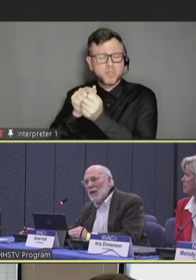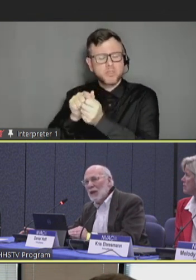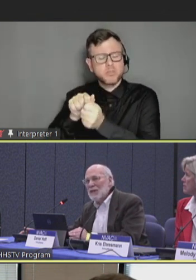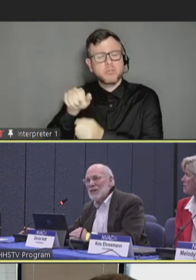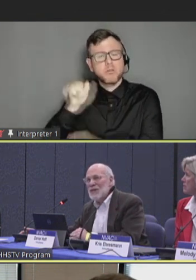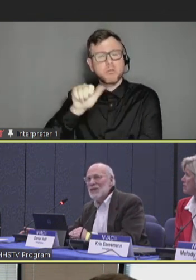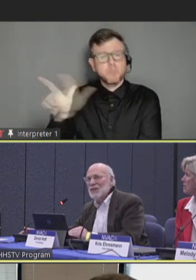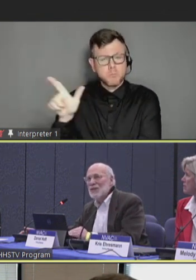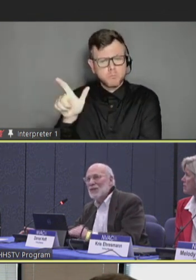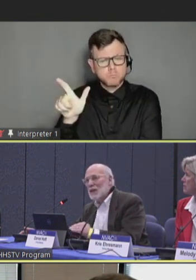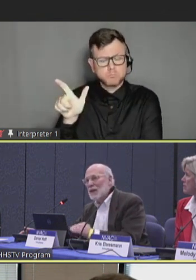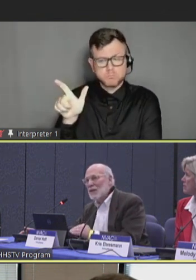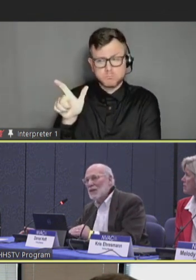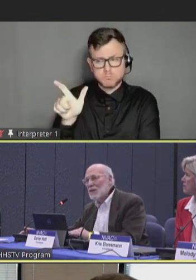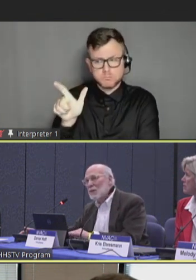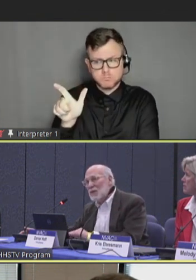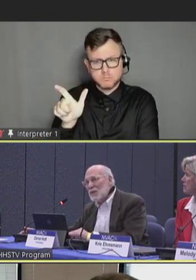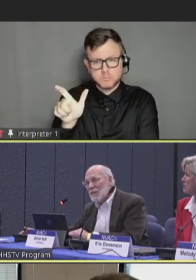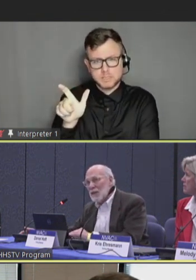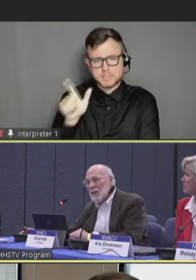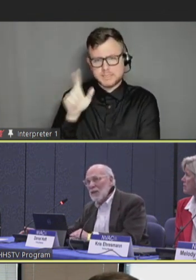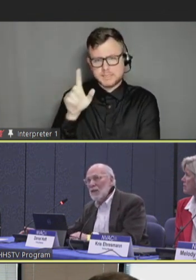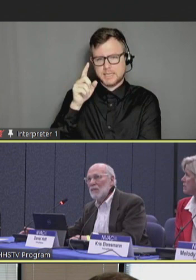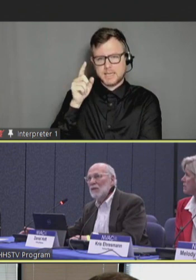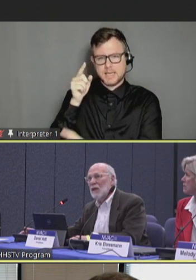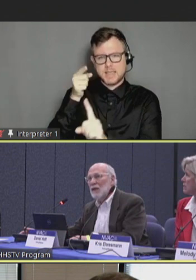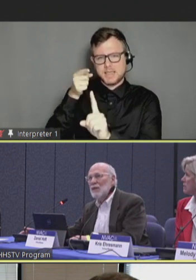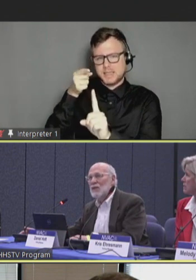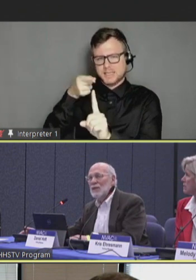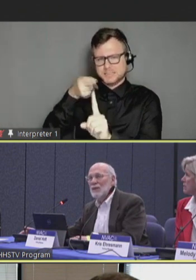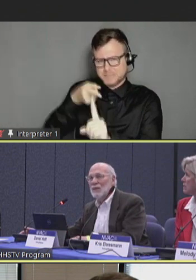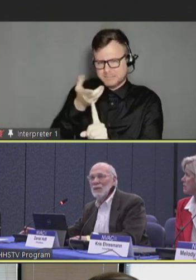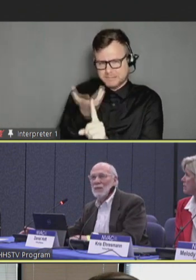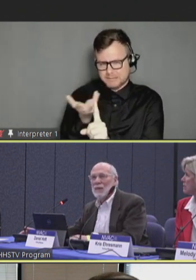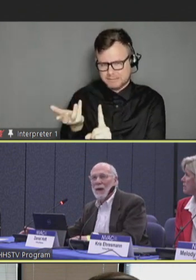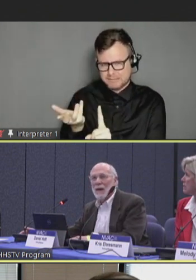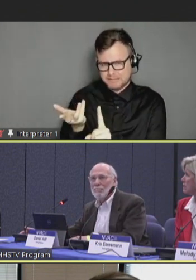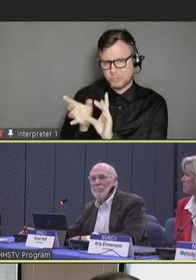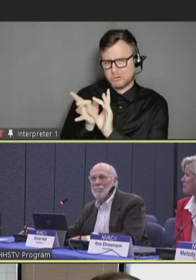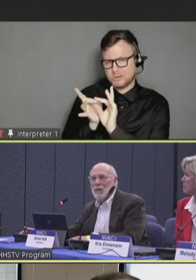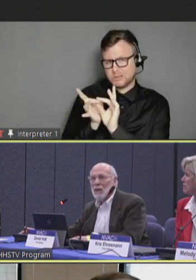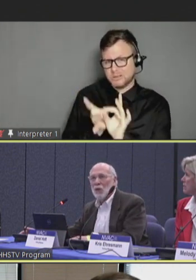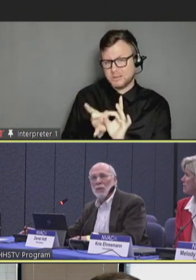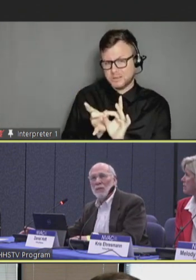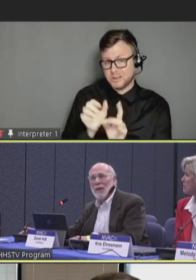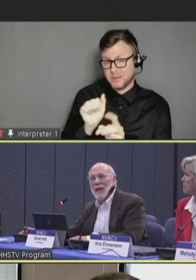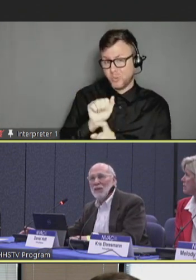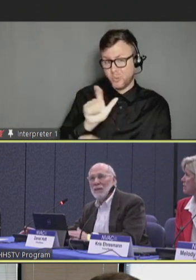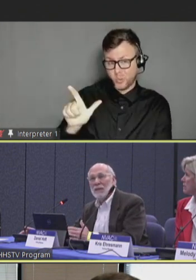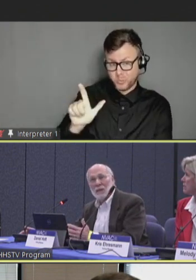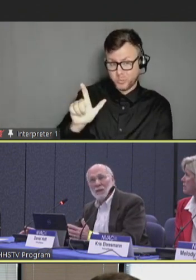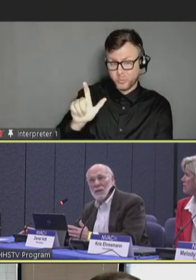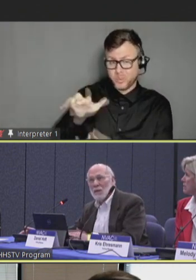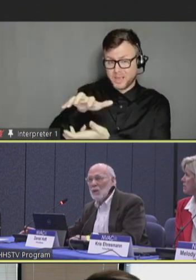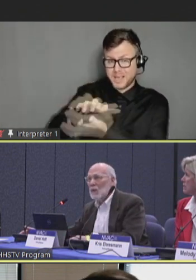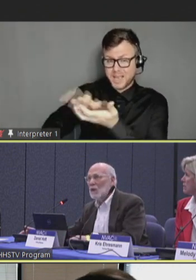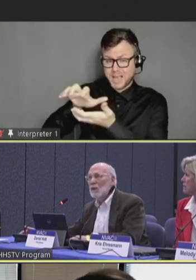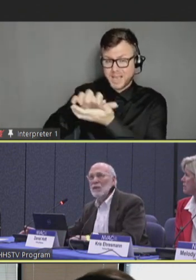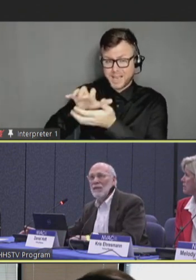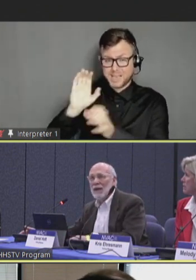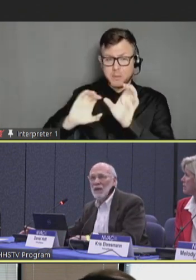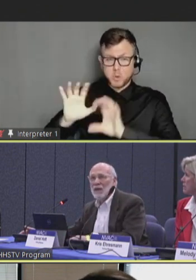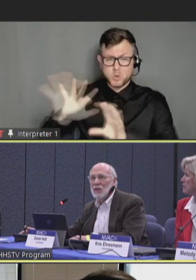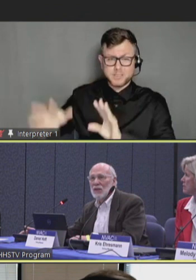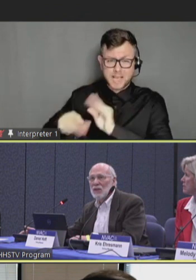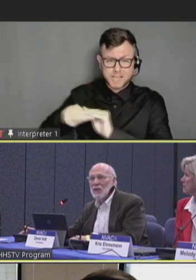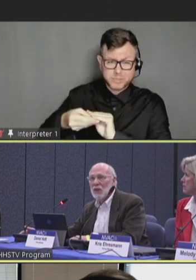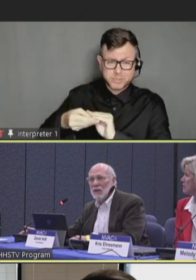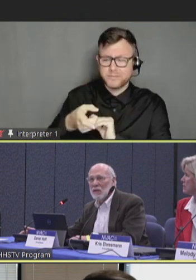at, is this a specific thing related to aluminum adjuvants or vaccination in general?